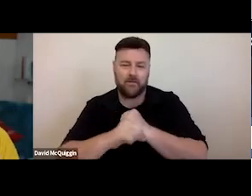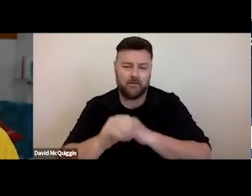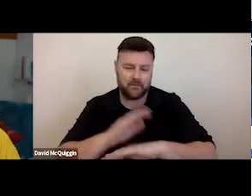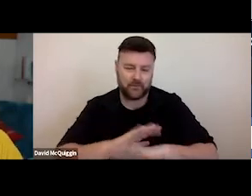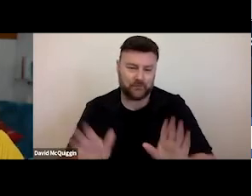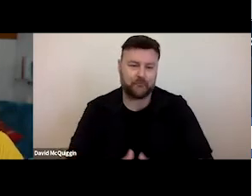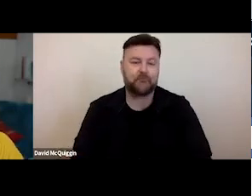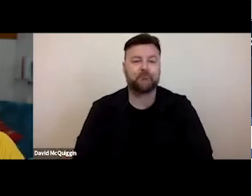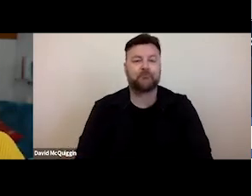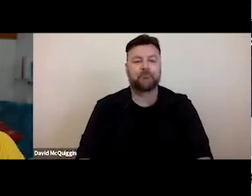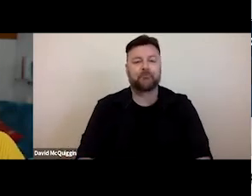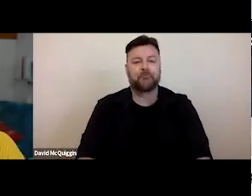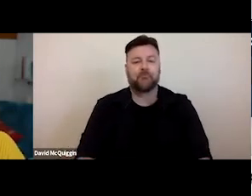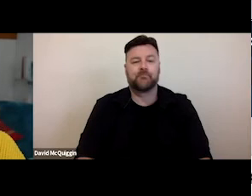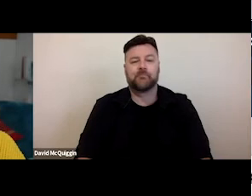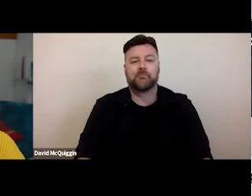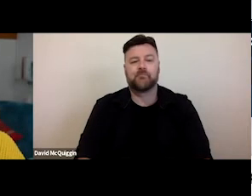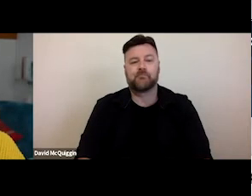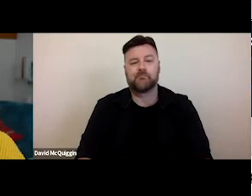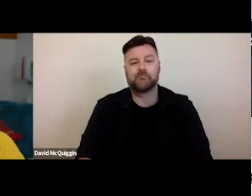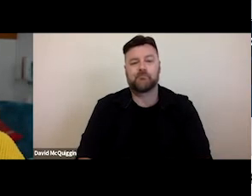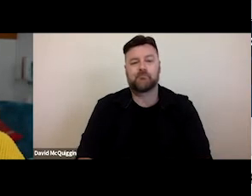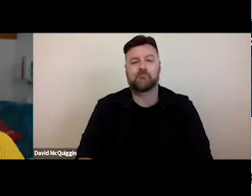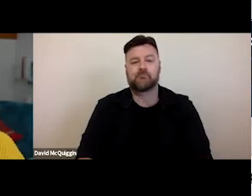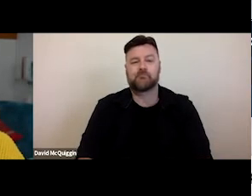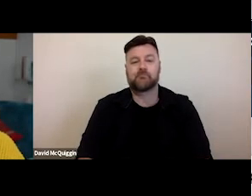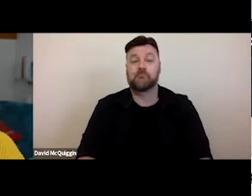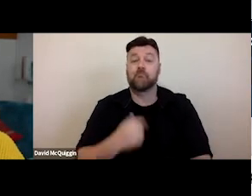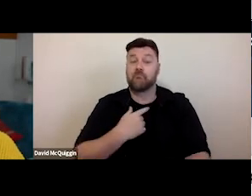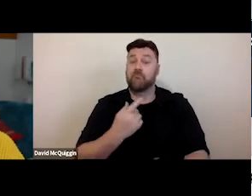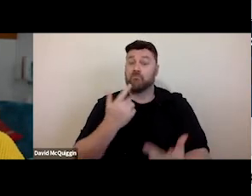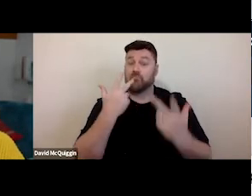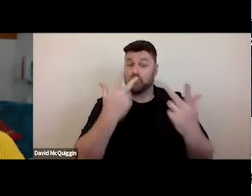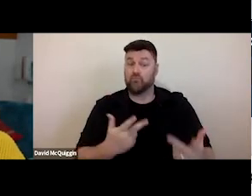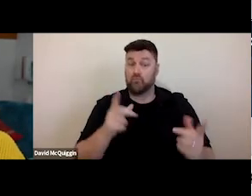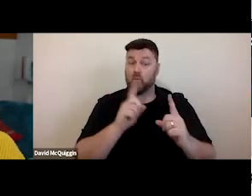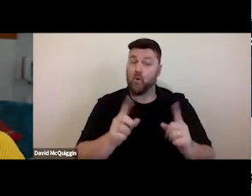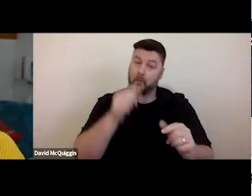you can do this with any page - it will tell me the most popular post.